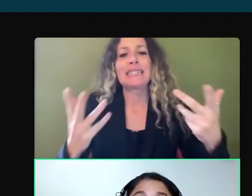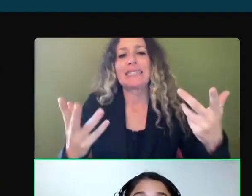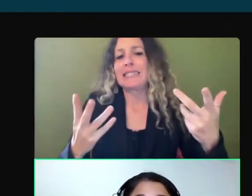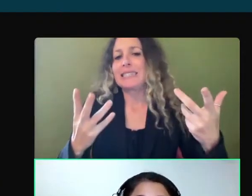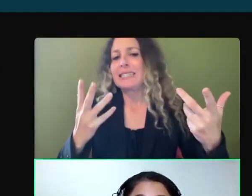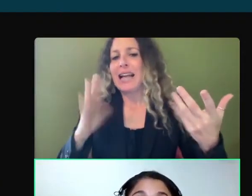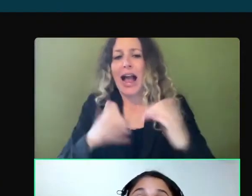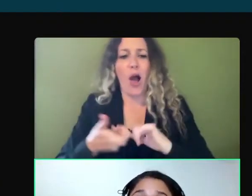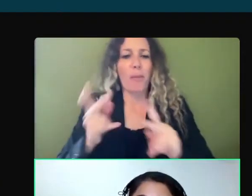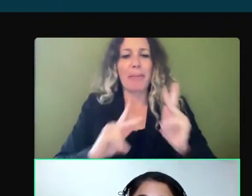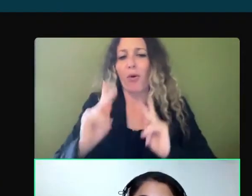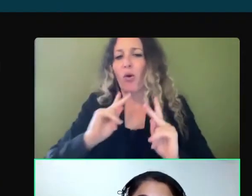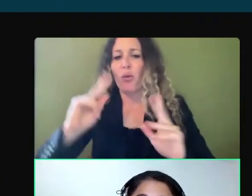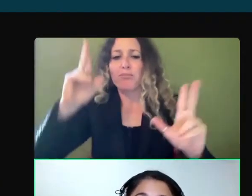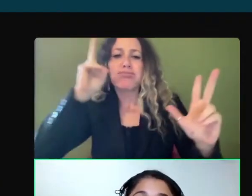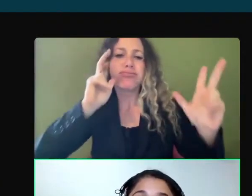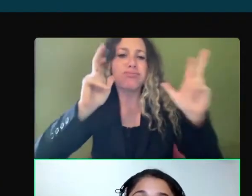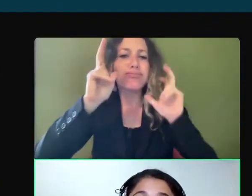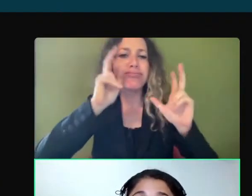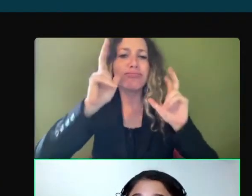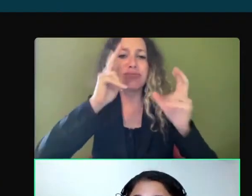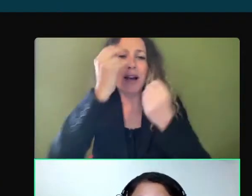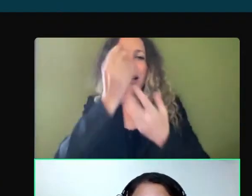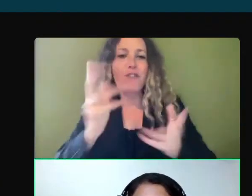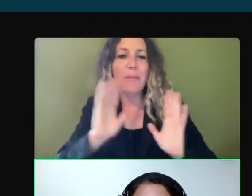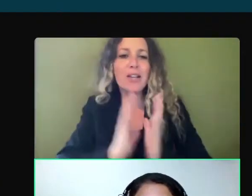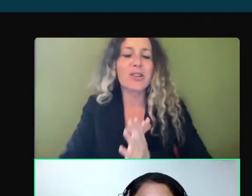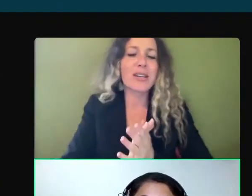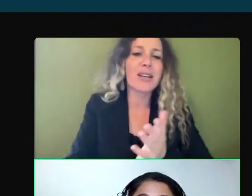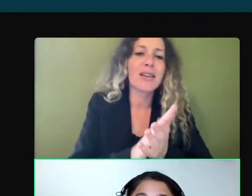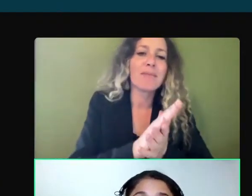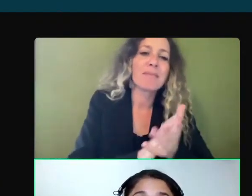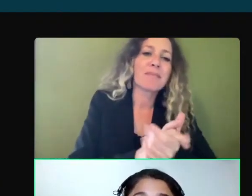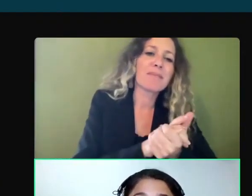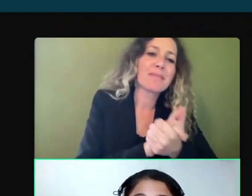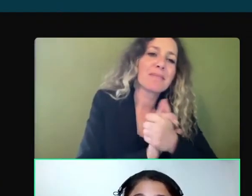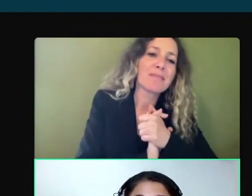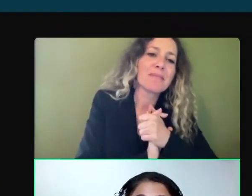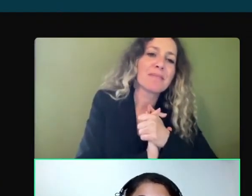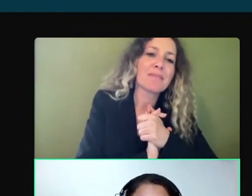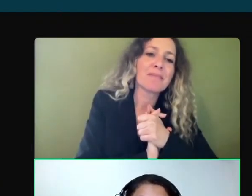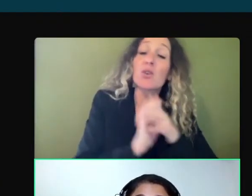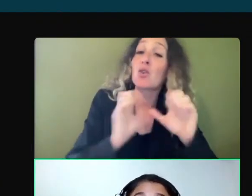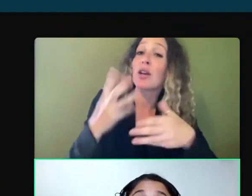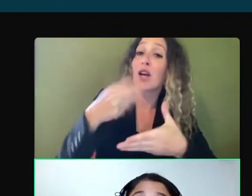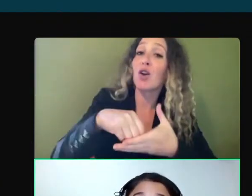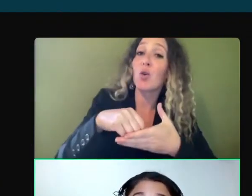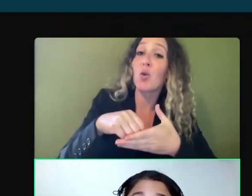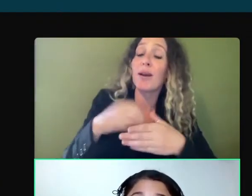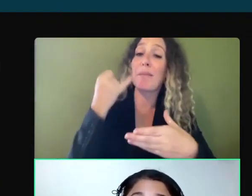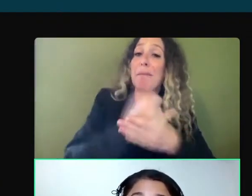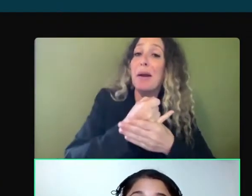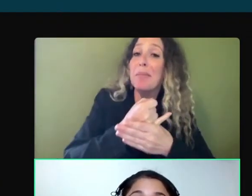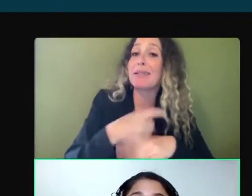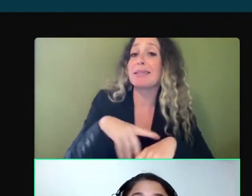that they hear or see written. It can also include impairments in domains including processing speed,